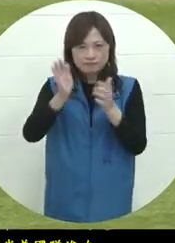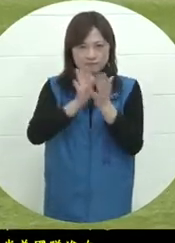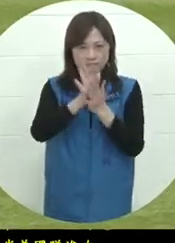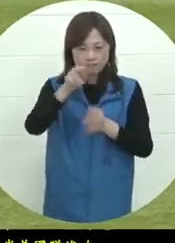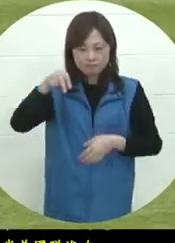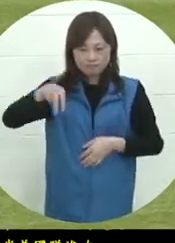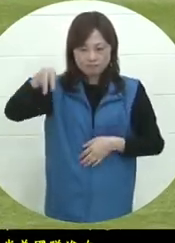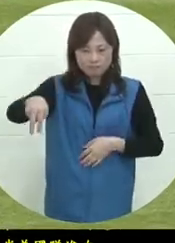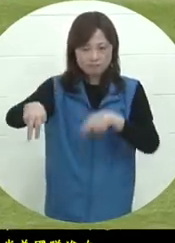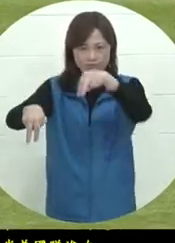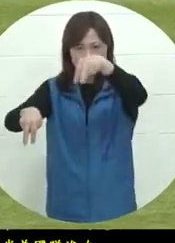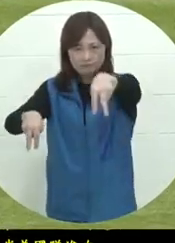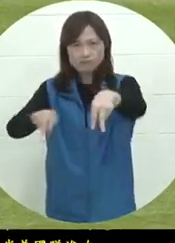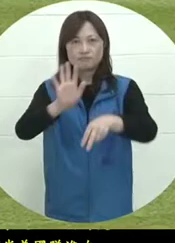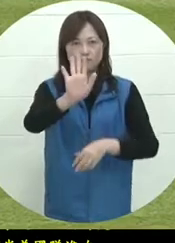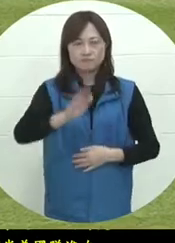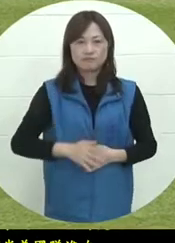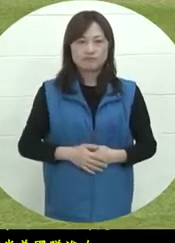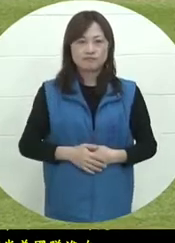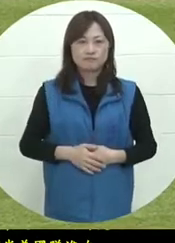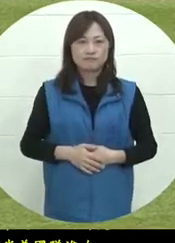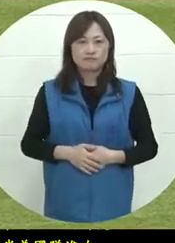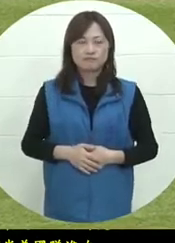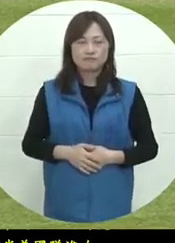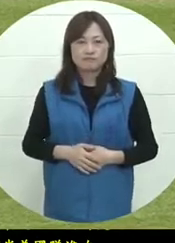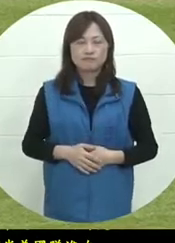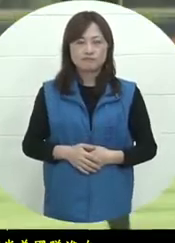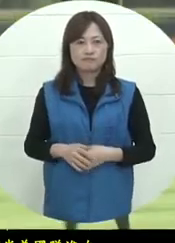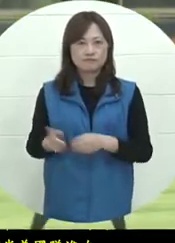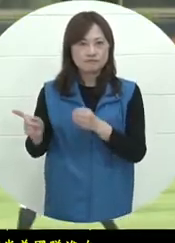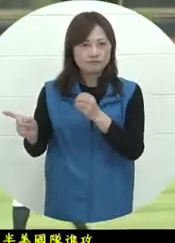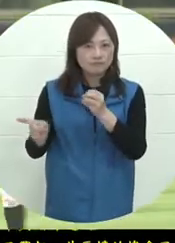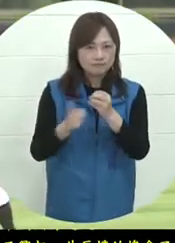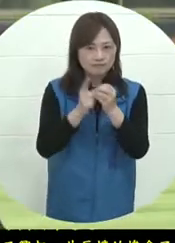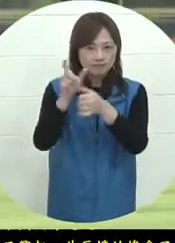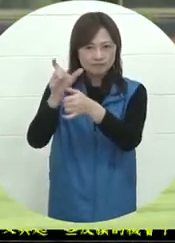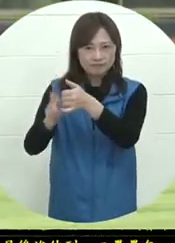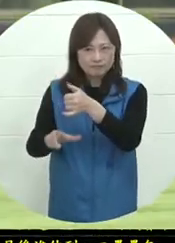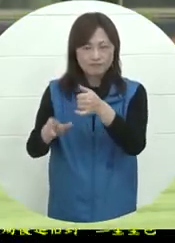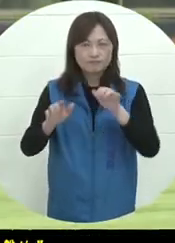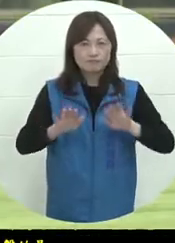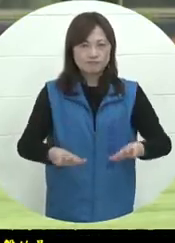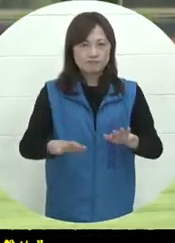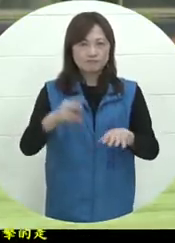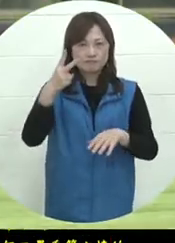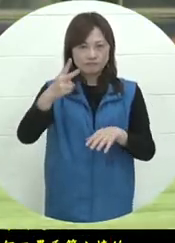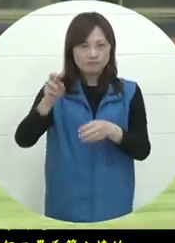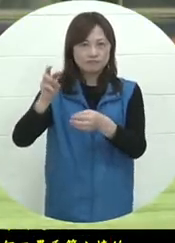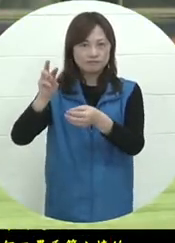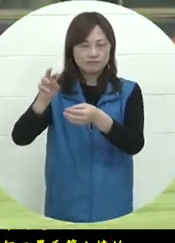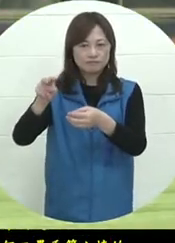bag. This was the second baseman's sixth bat today. Rasco Rosco had a three-pointer earlier today.